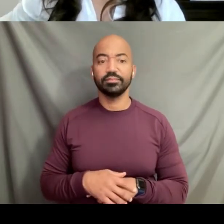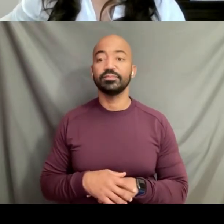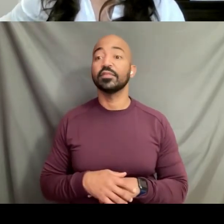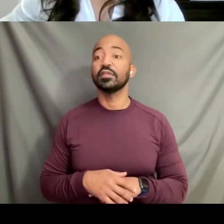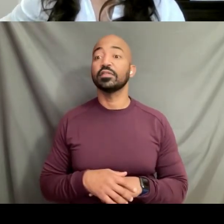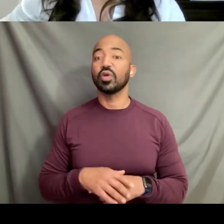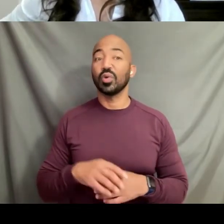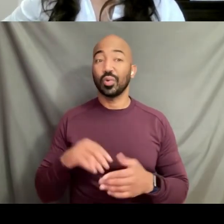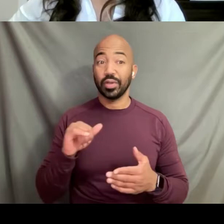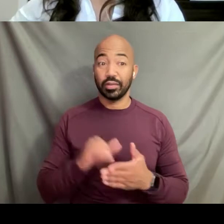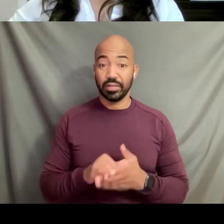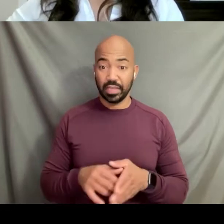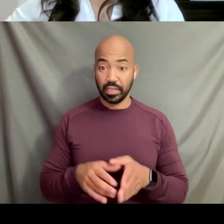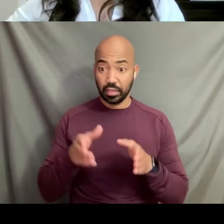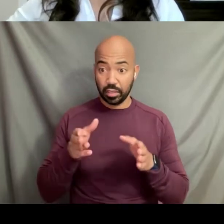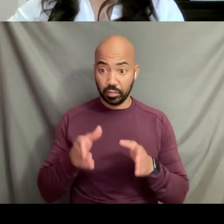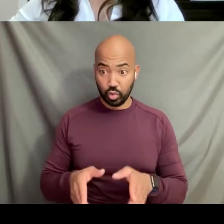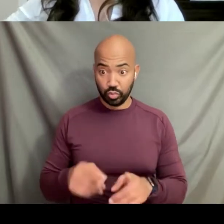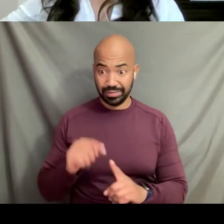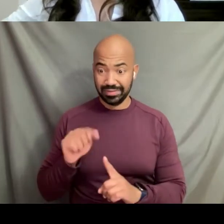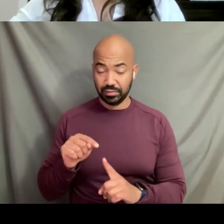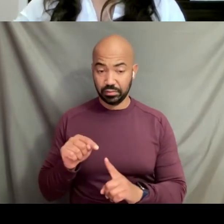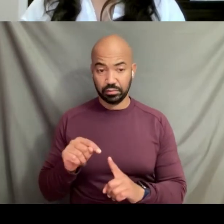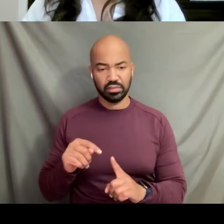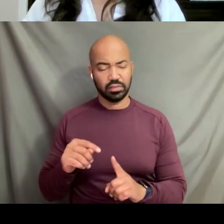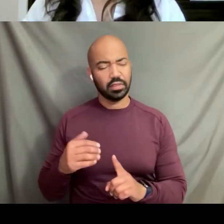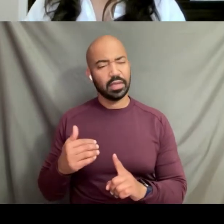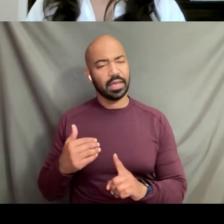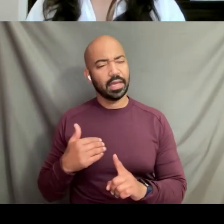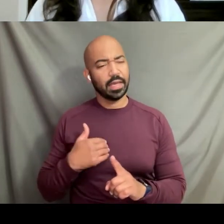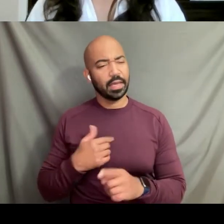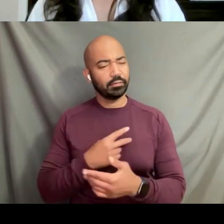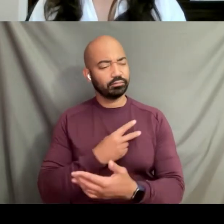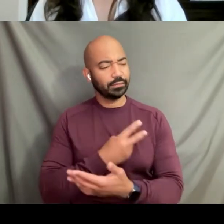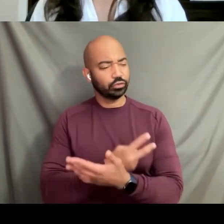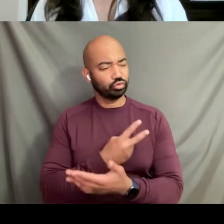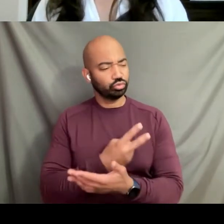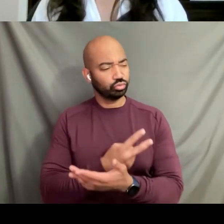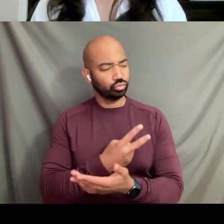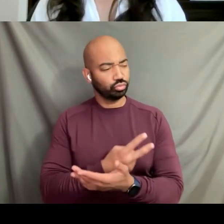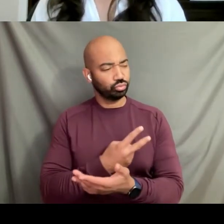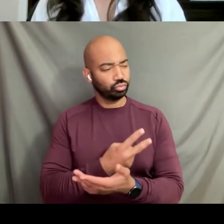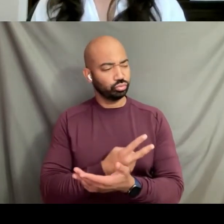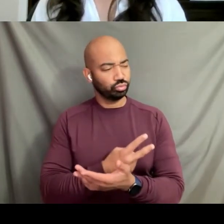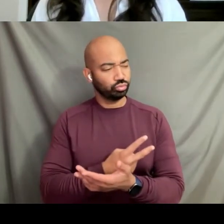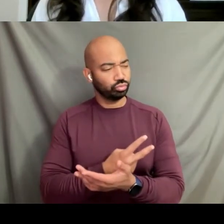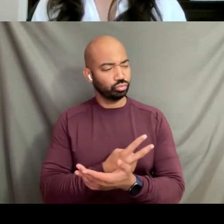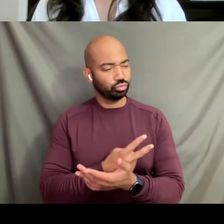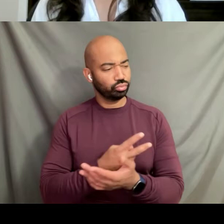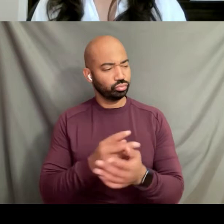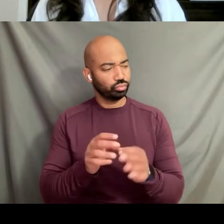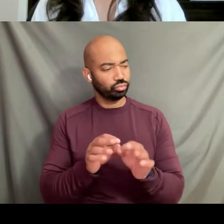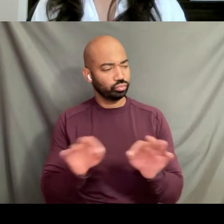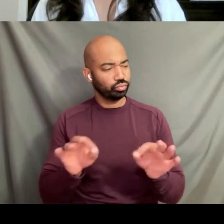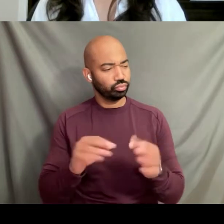studied, I think he had his Master's degree in one of the universities in India and wanted to do his